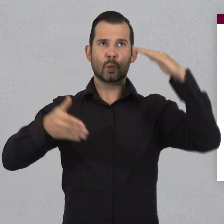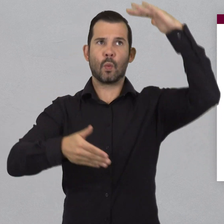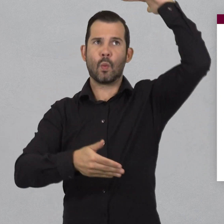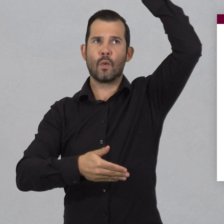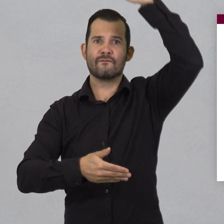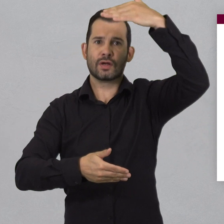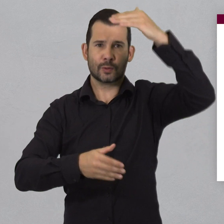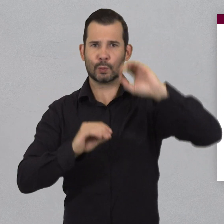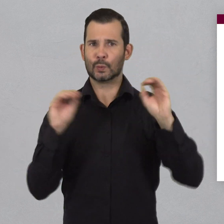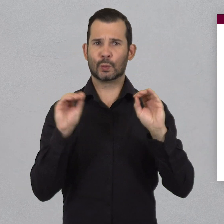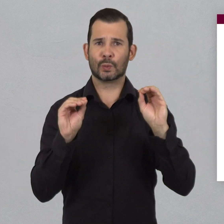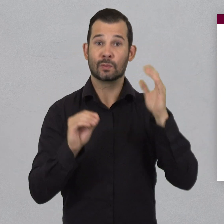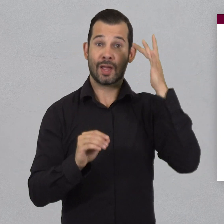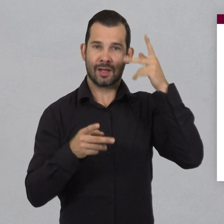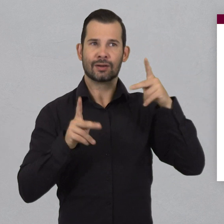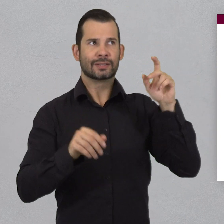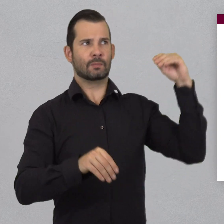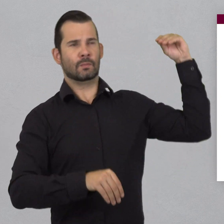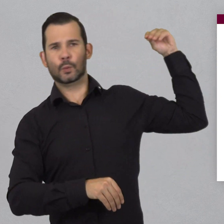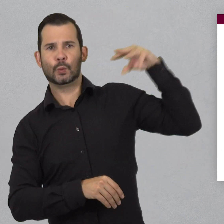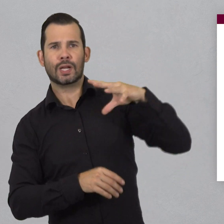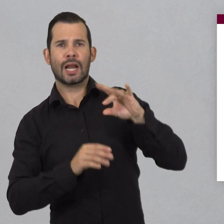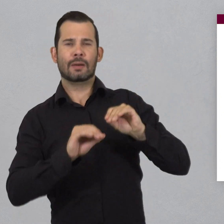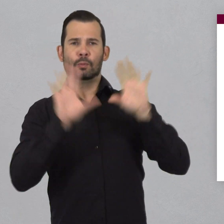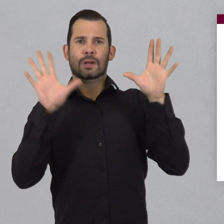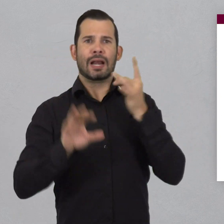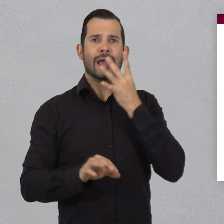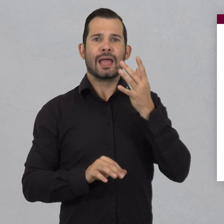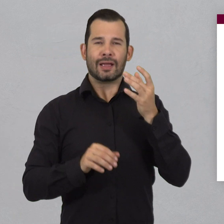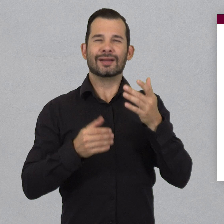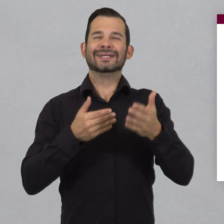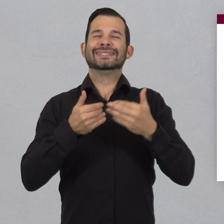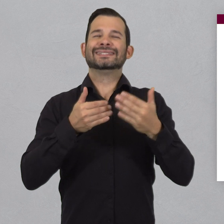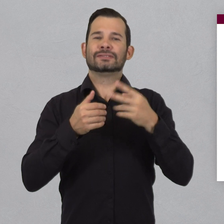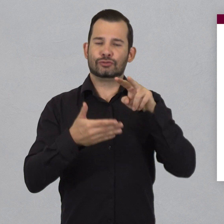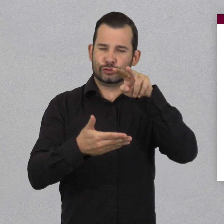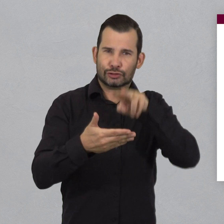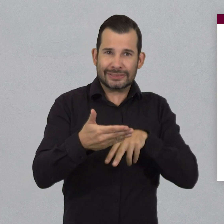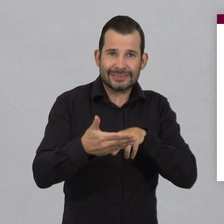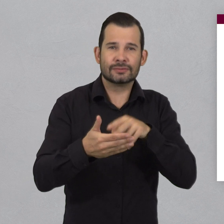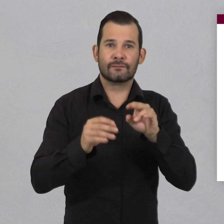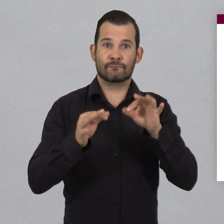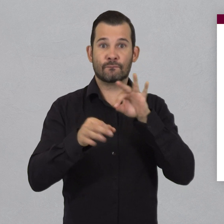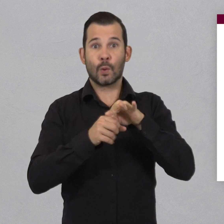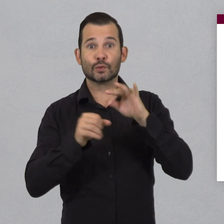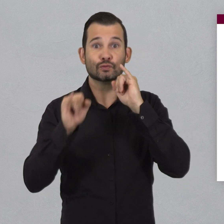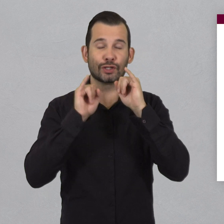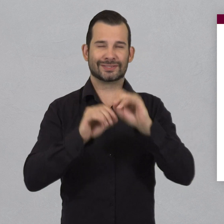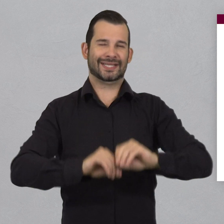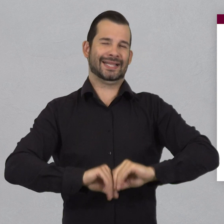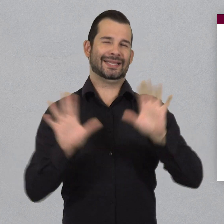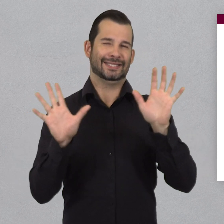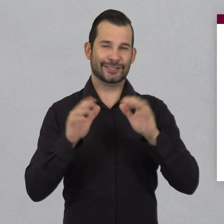cover. They let in maximum light so that you can read your ballot and voting instructions clearly!